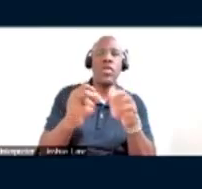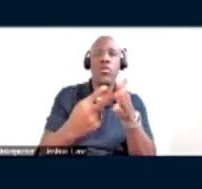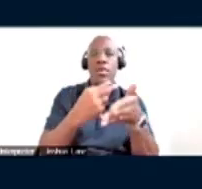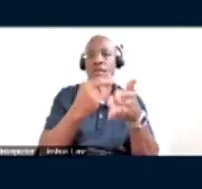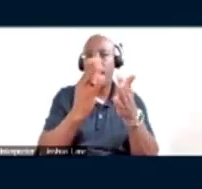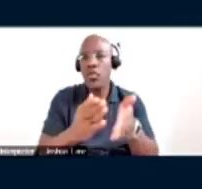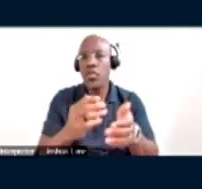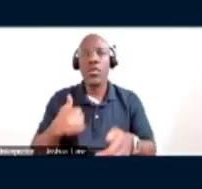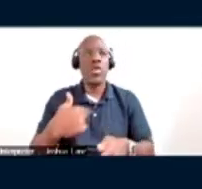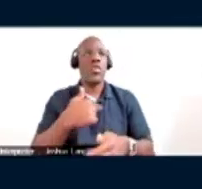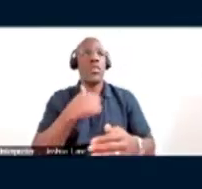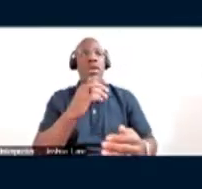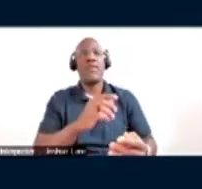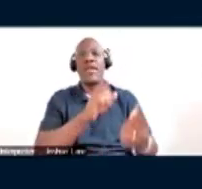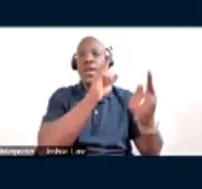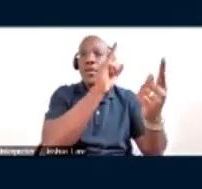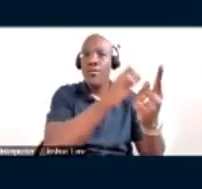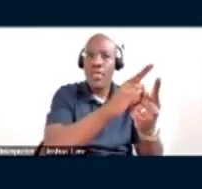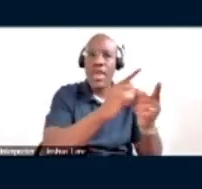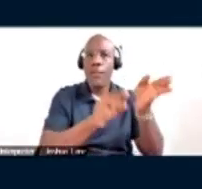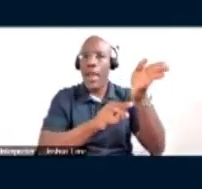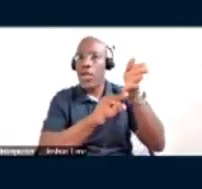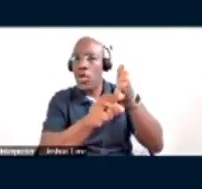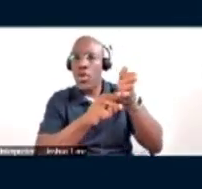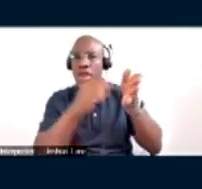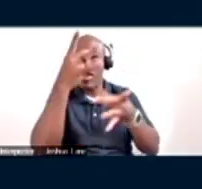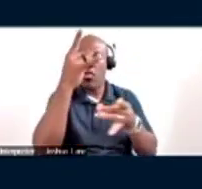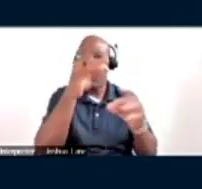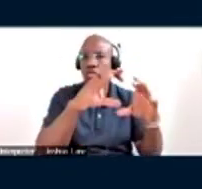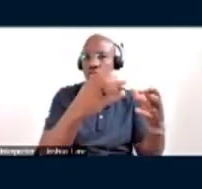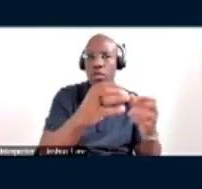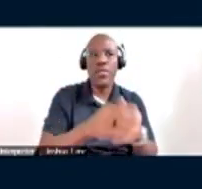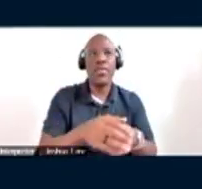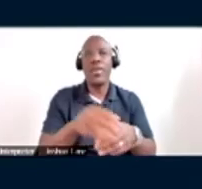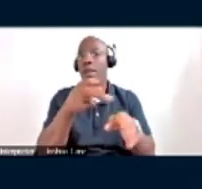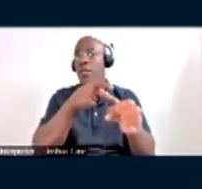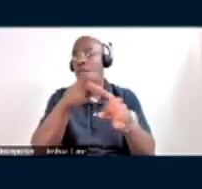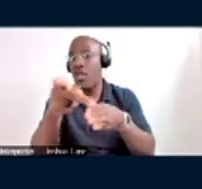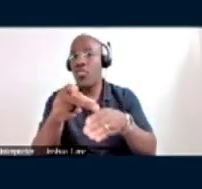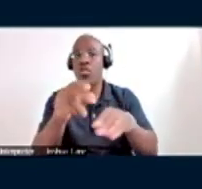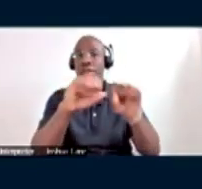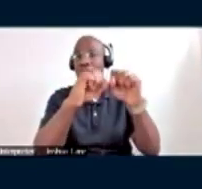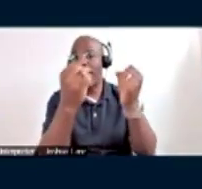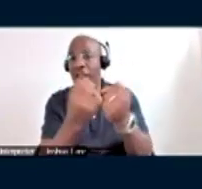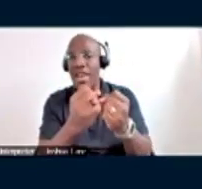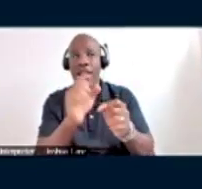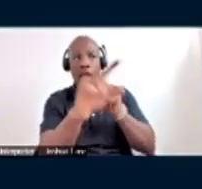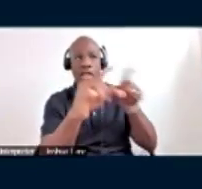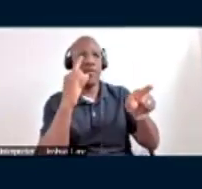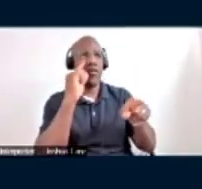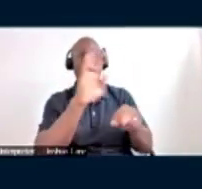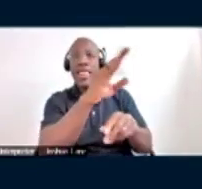and their minority interest groups and ask them for names. And this one is important.